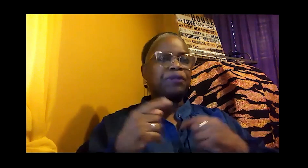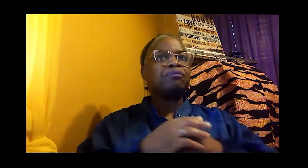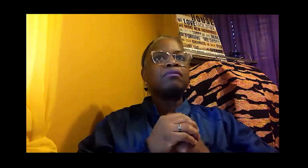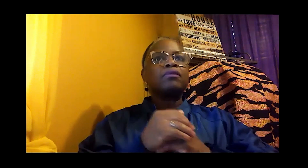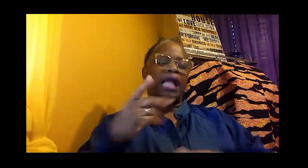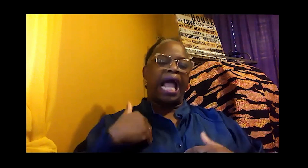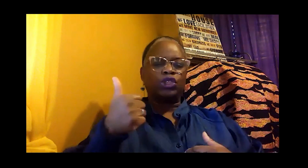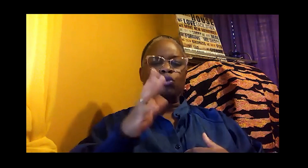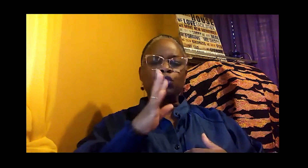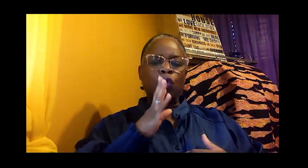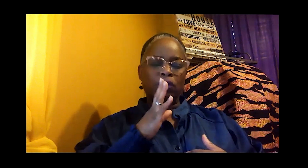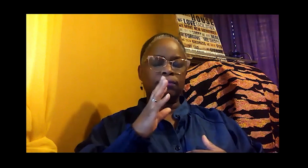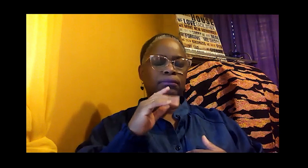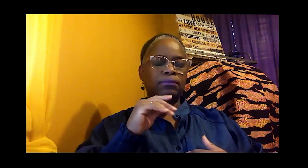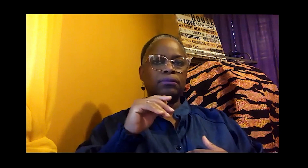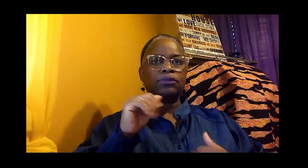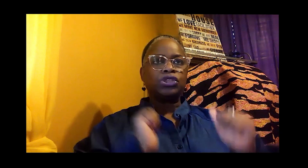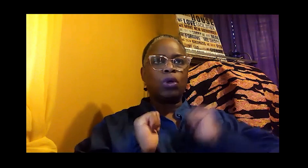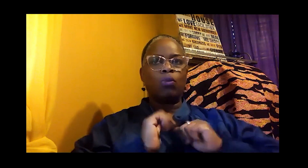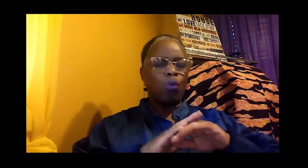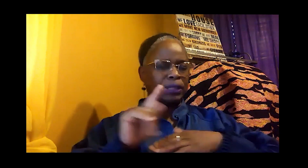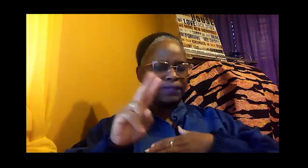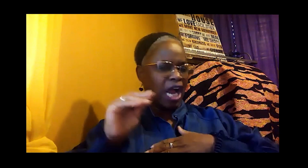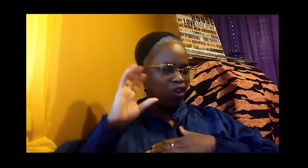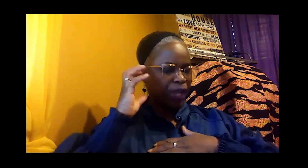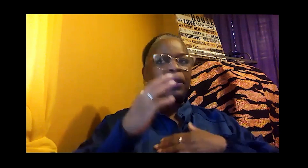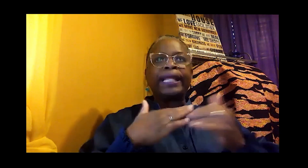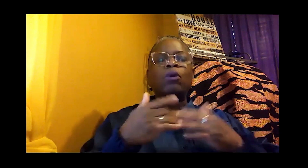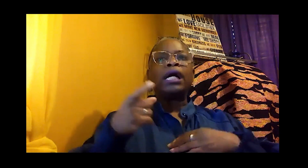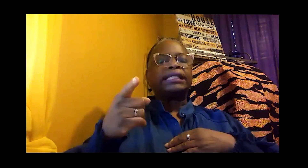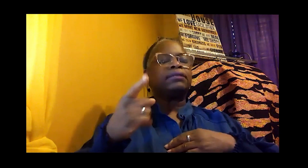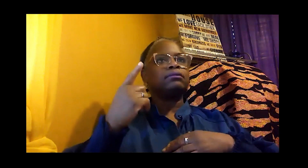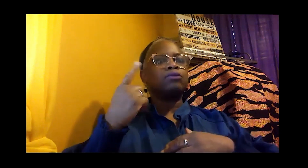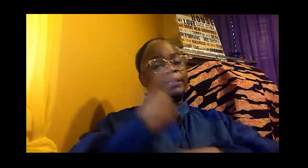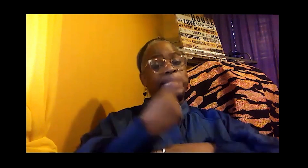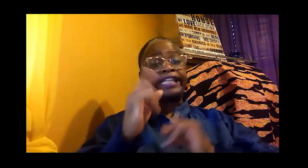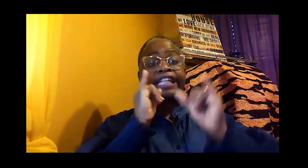I had an appearance on either a radio or television program, and Tavis Smiley interviewed